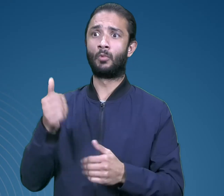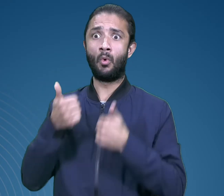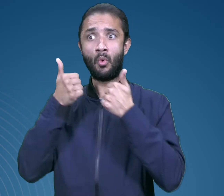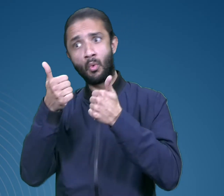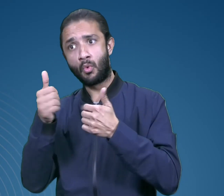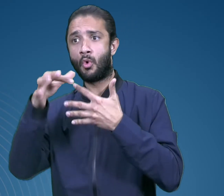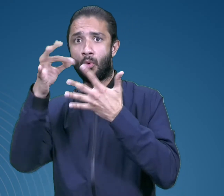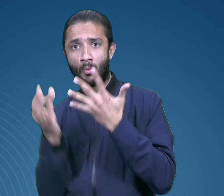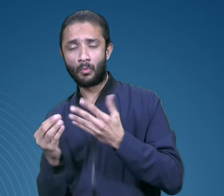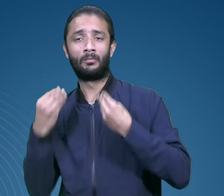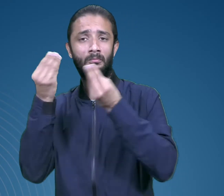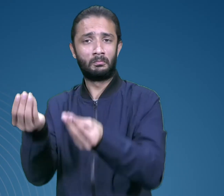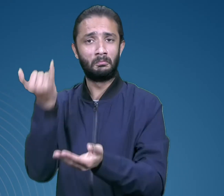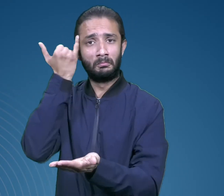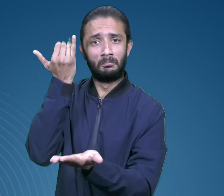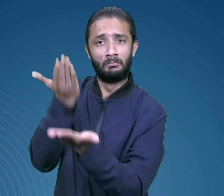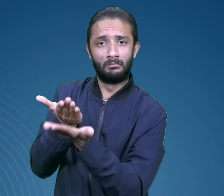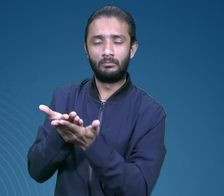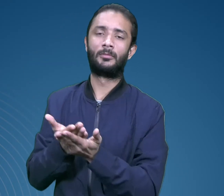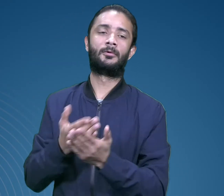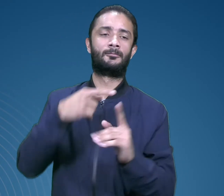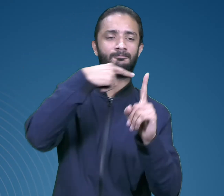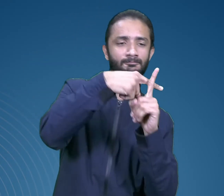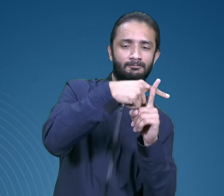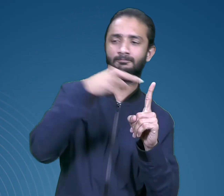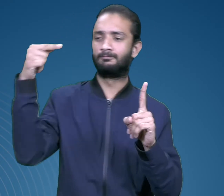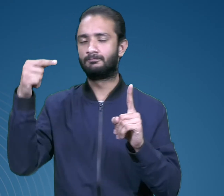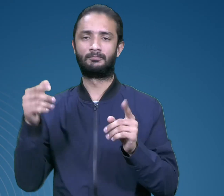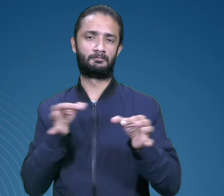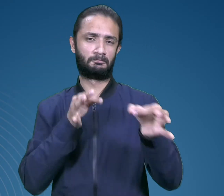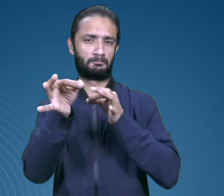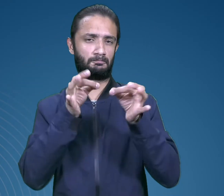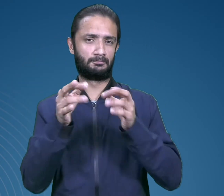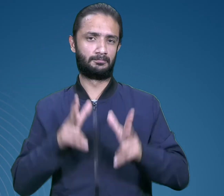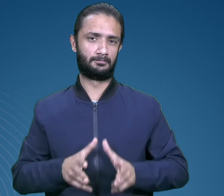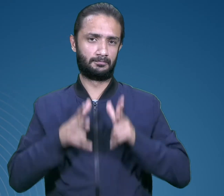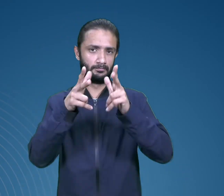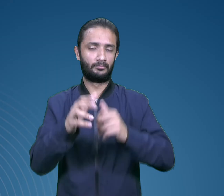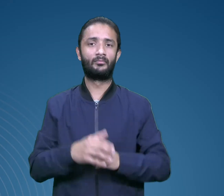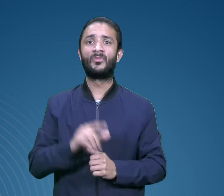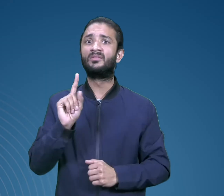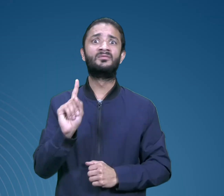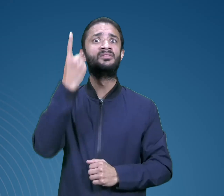Let's discuss some of the pros and cons of such a setup.